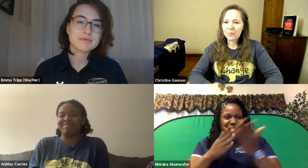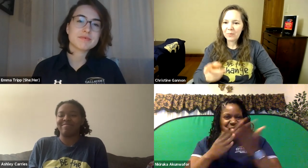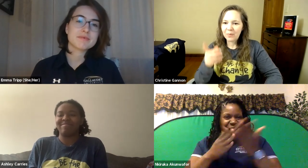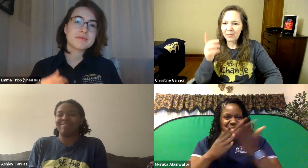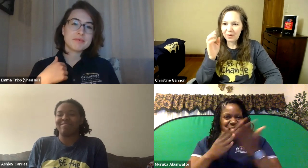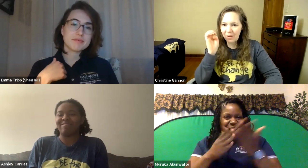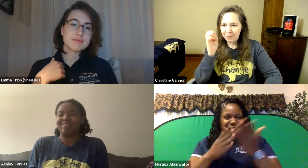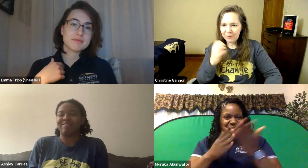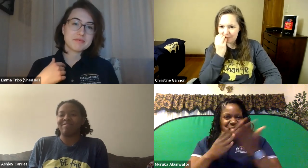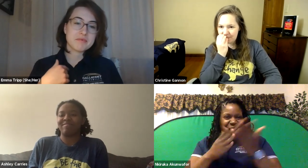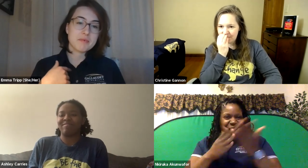Emma ? How about you